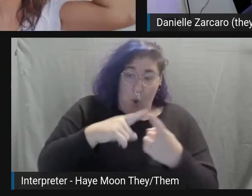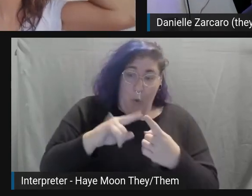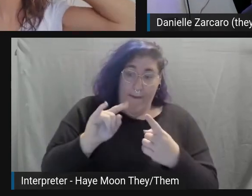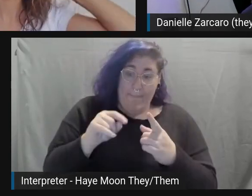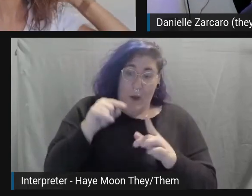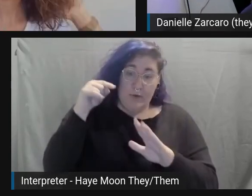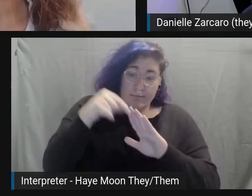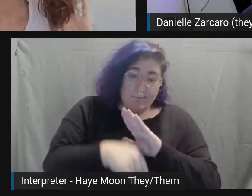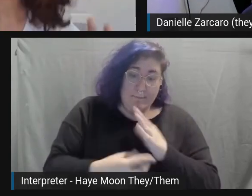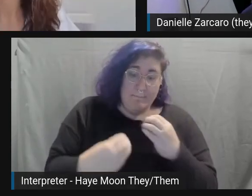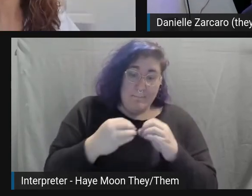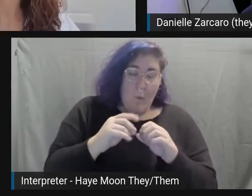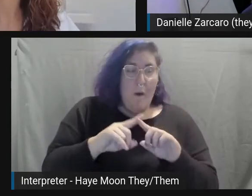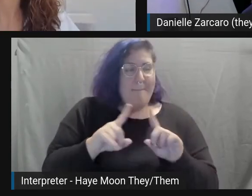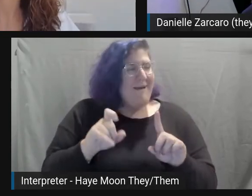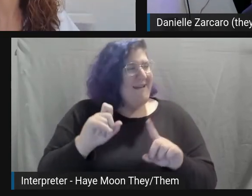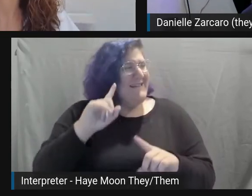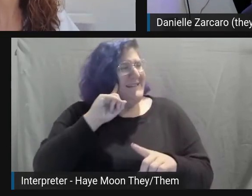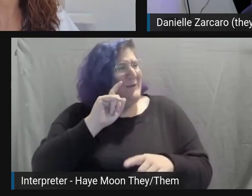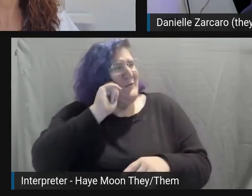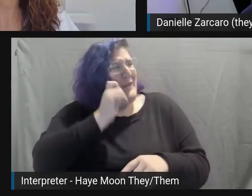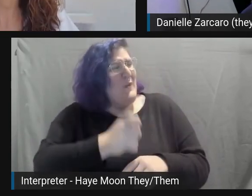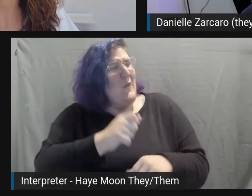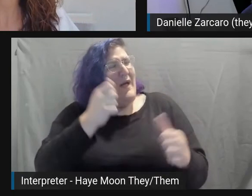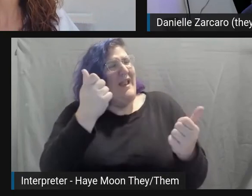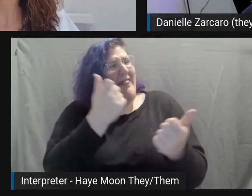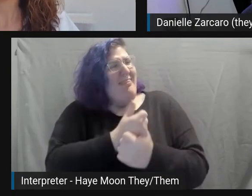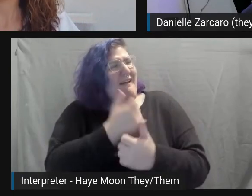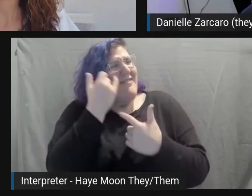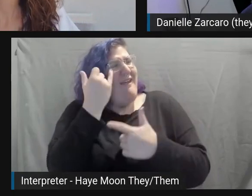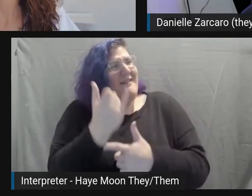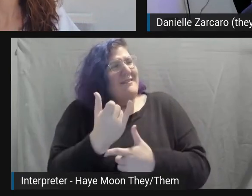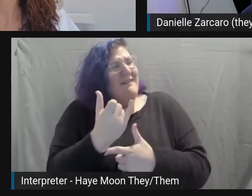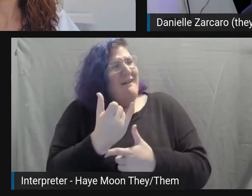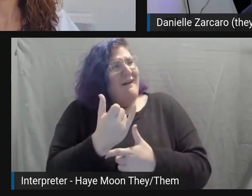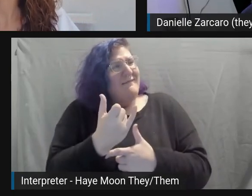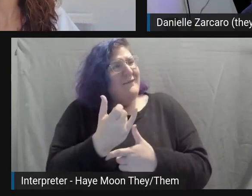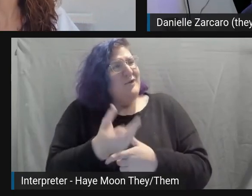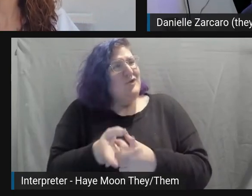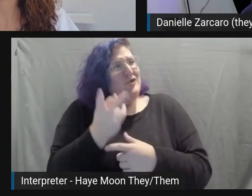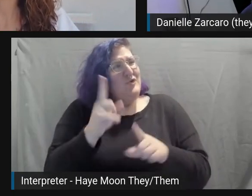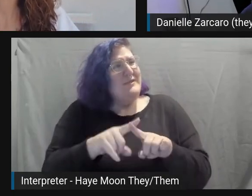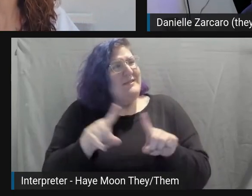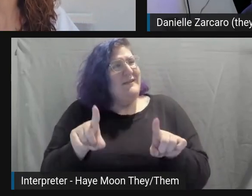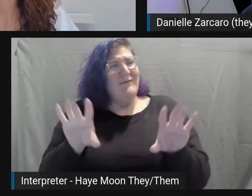I love the marrying of this really important situation